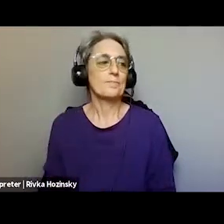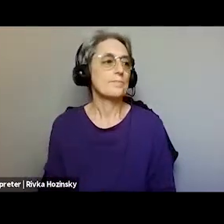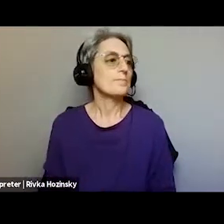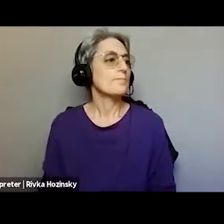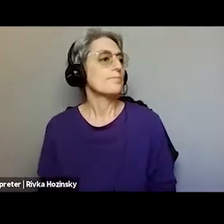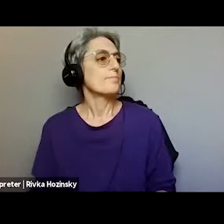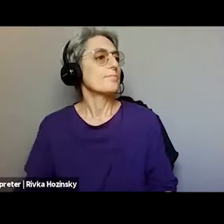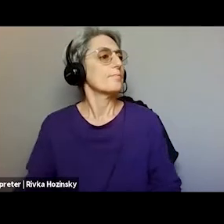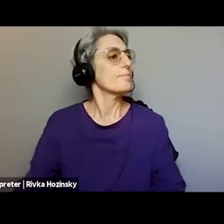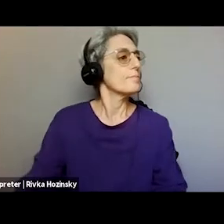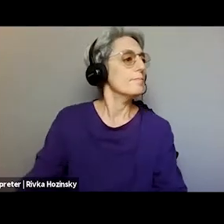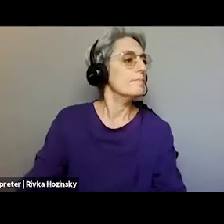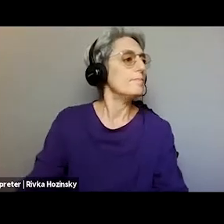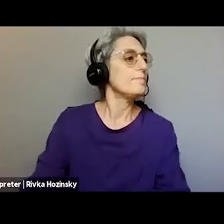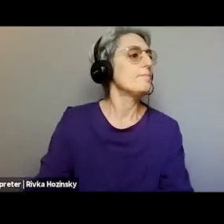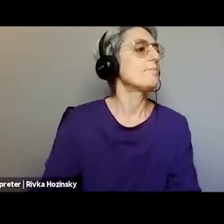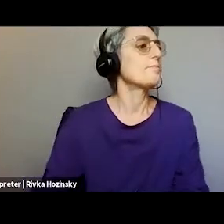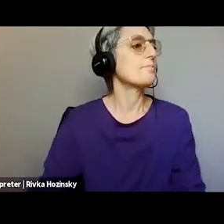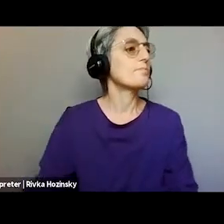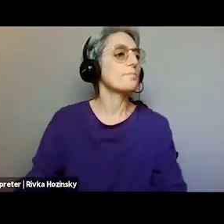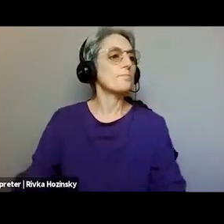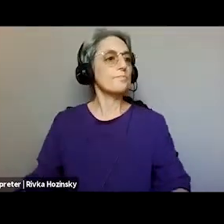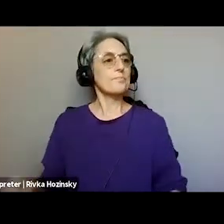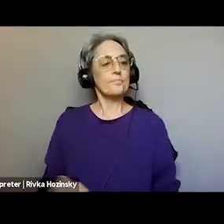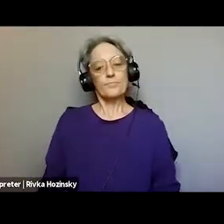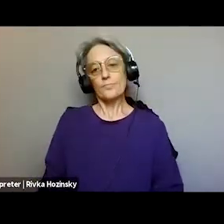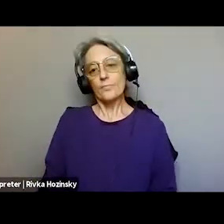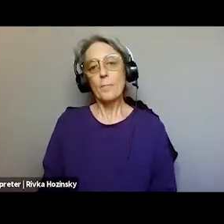So as researchers how do we quantify prenatal care? in our data, how do we